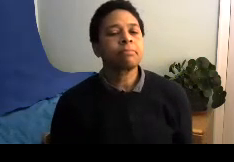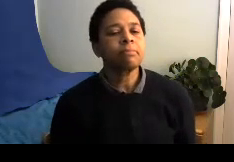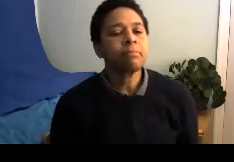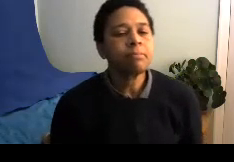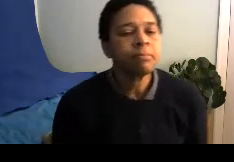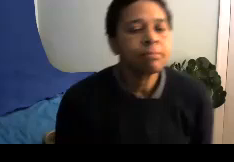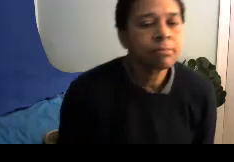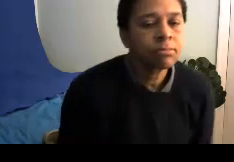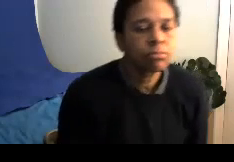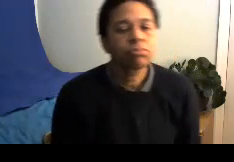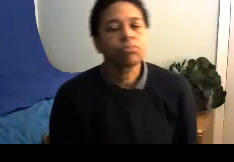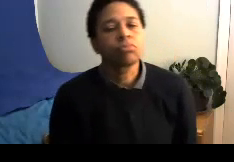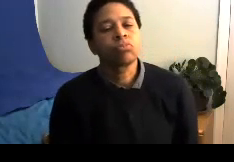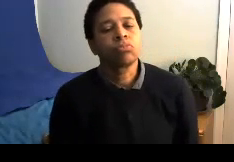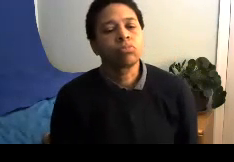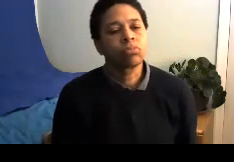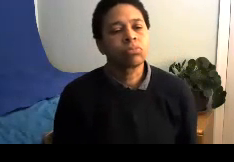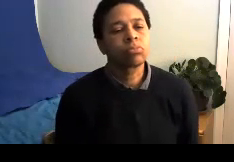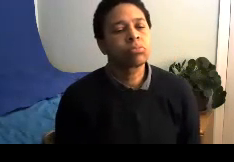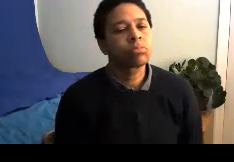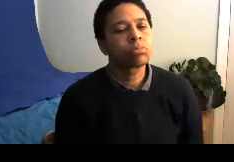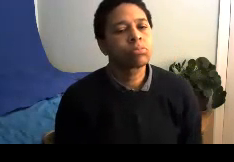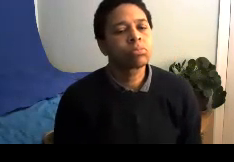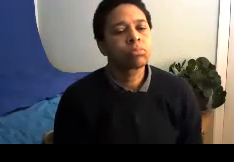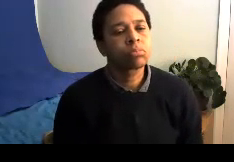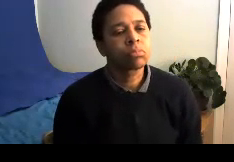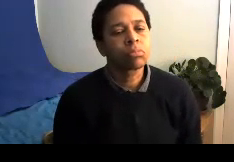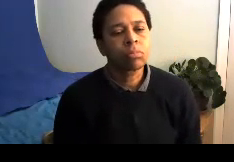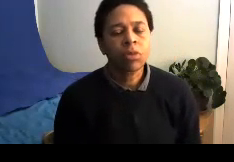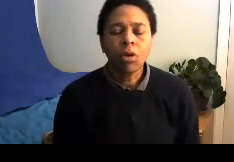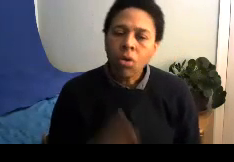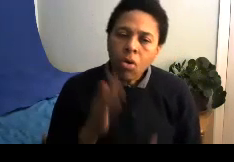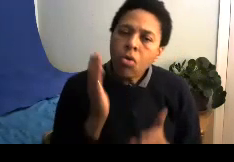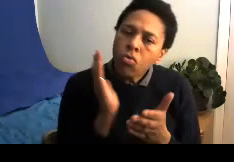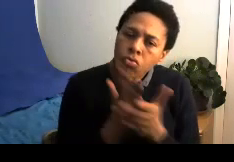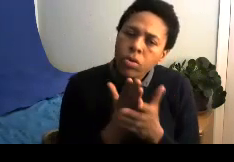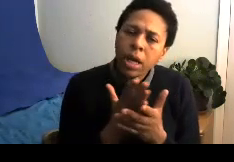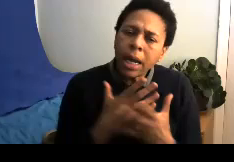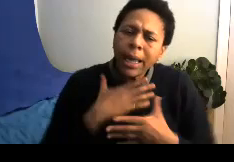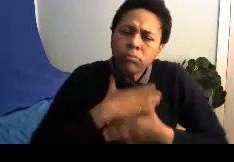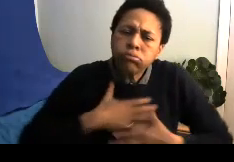Dan: Thank you very much. That was a really moving reading. And